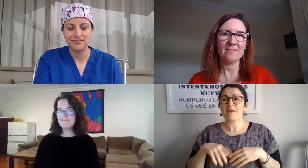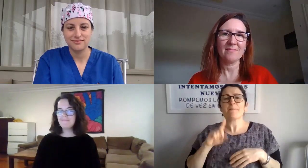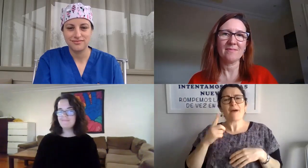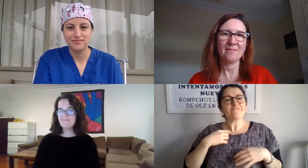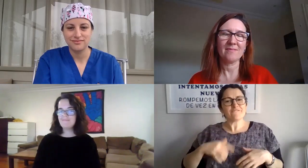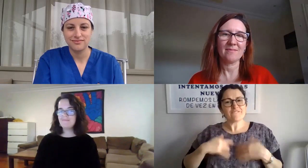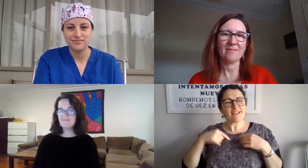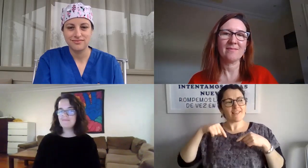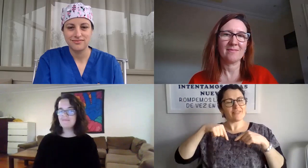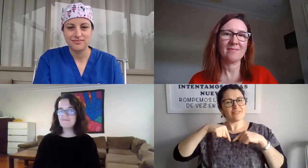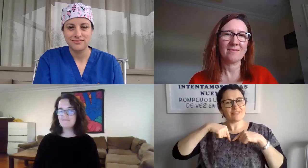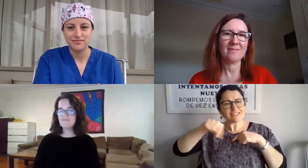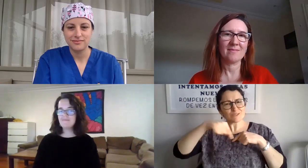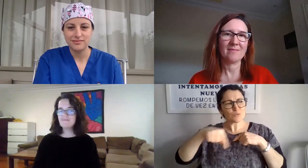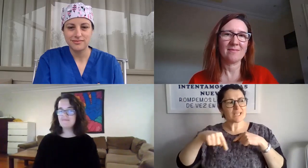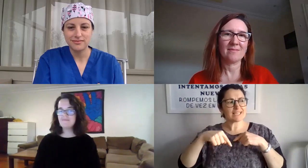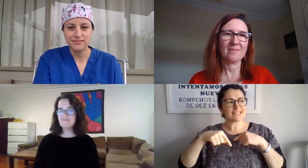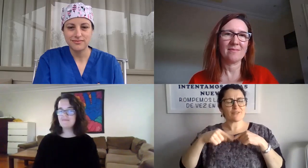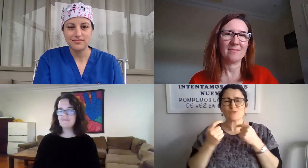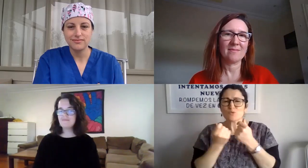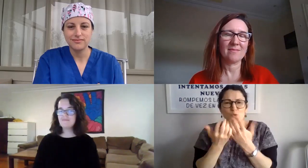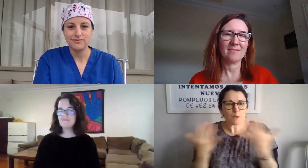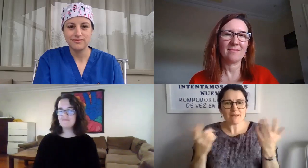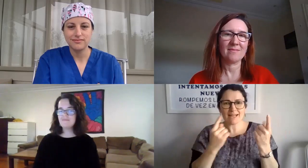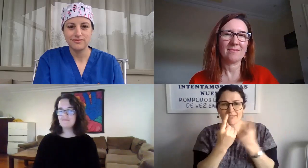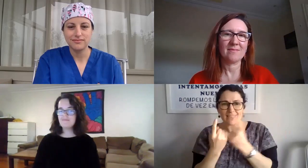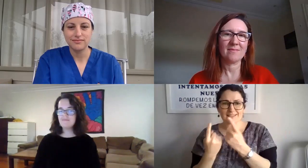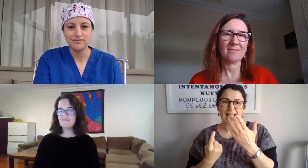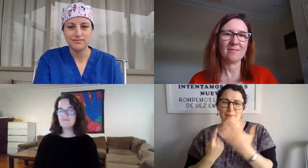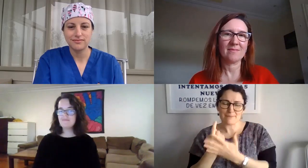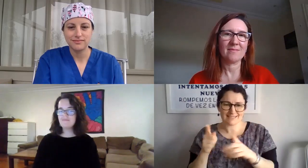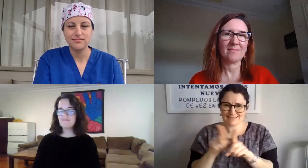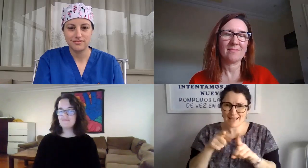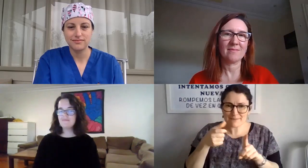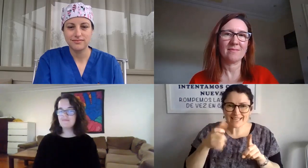throughout my life this week For me ah means so many